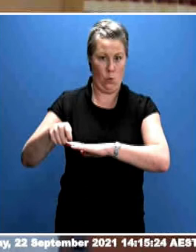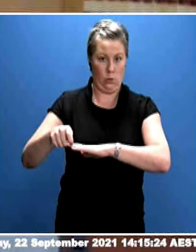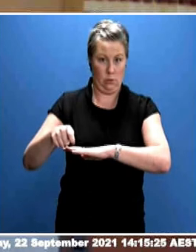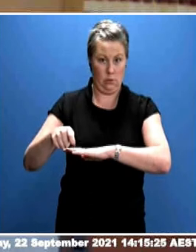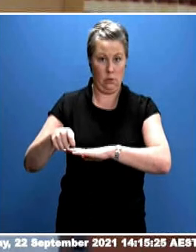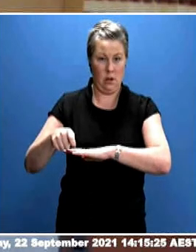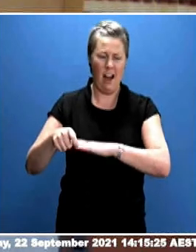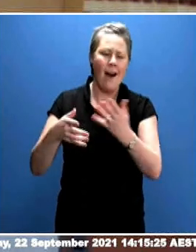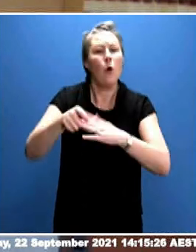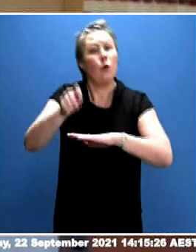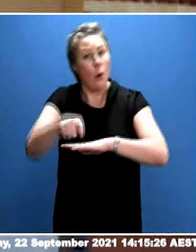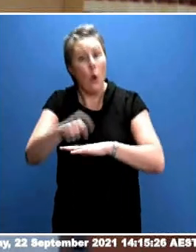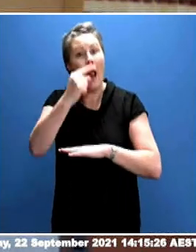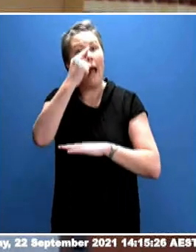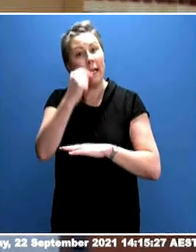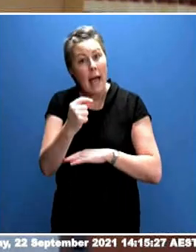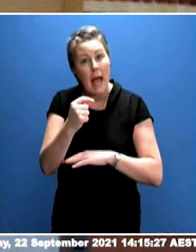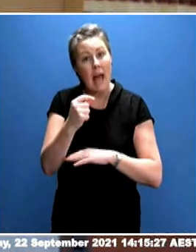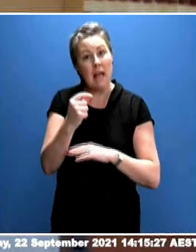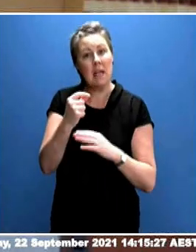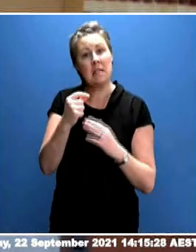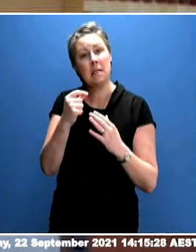The courts are able to review the decision if a child seeks to